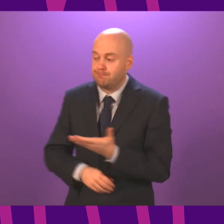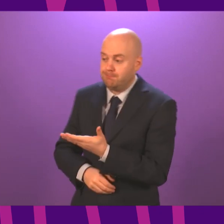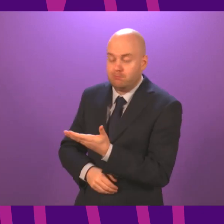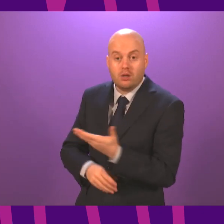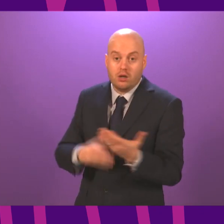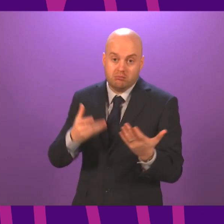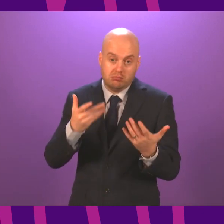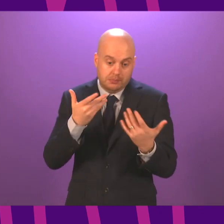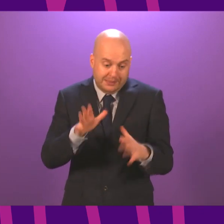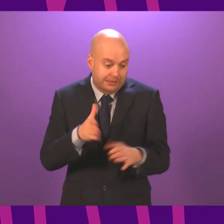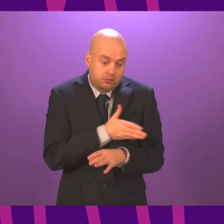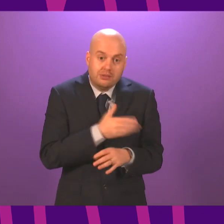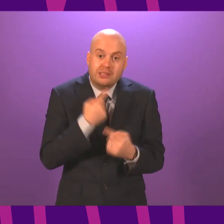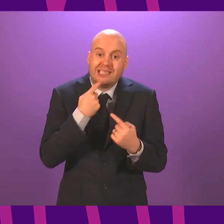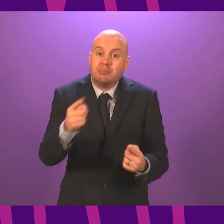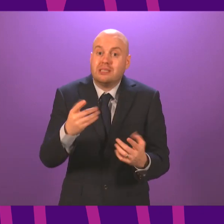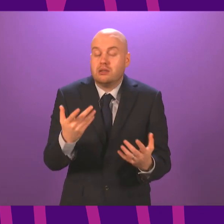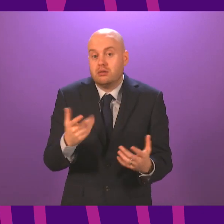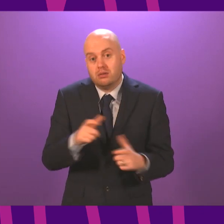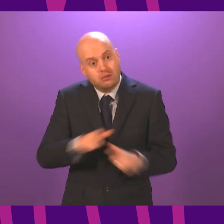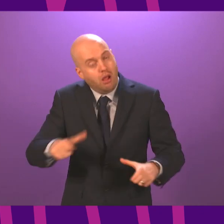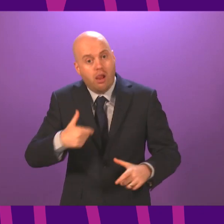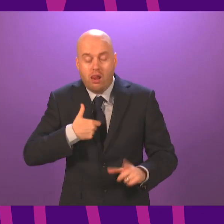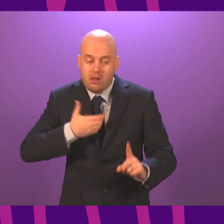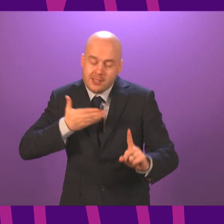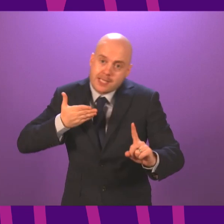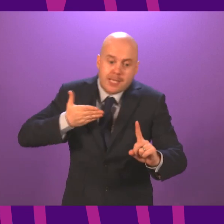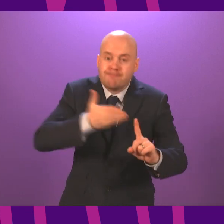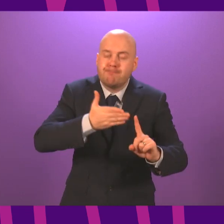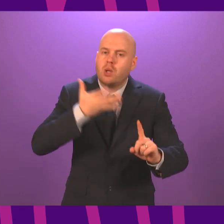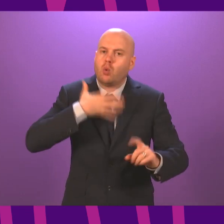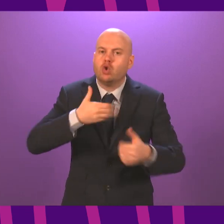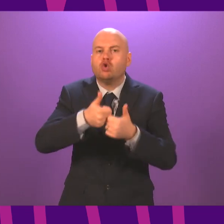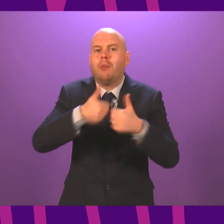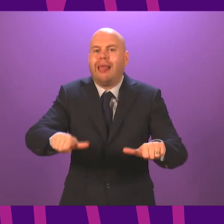in previous statements, we are still determined to fulfil our ambition to complete delivery by